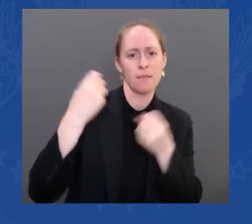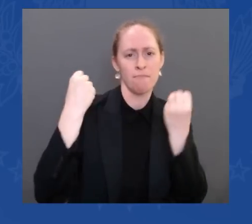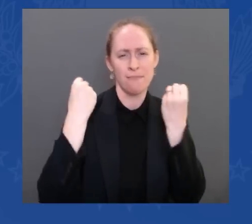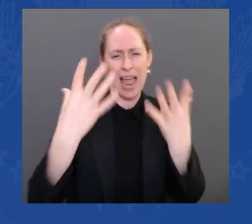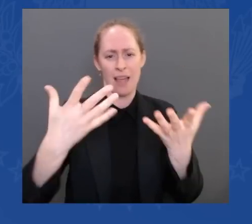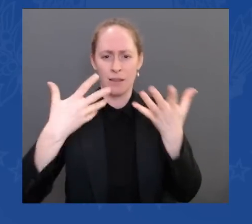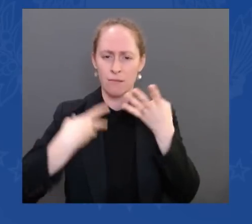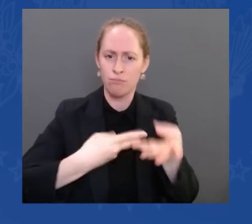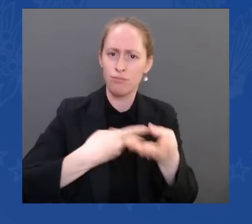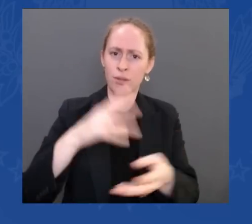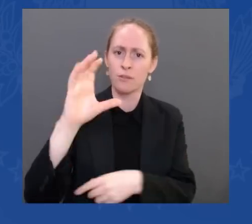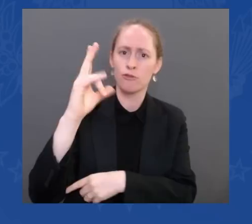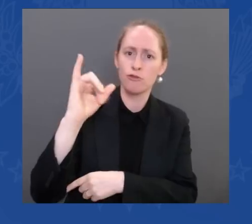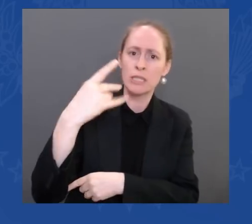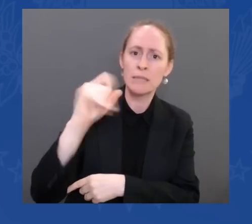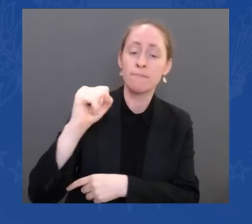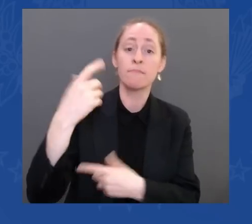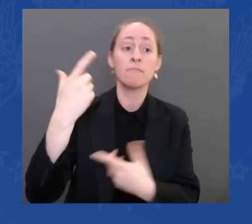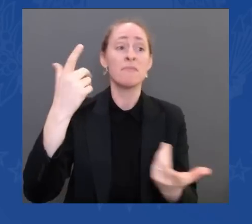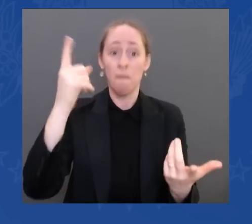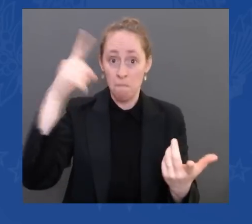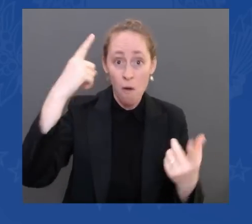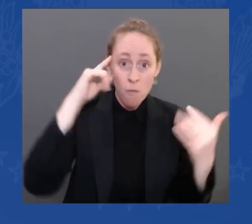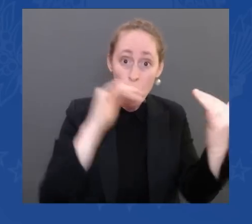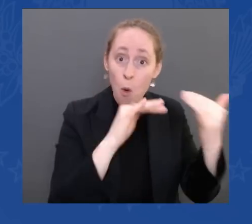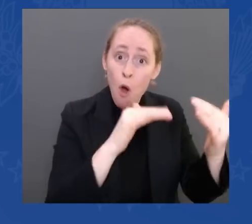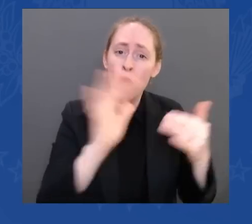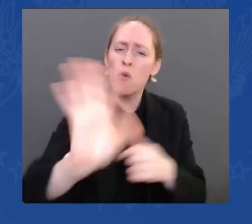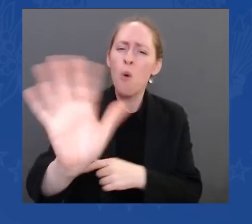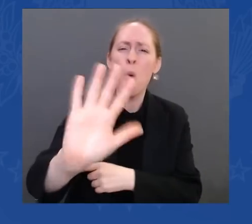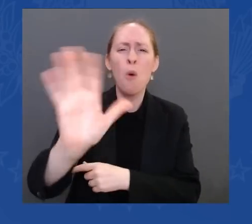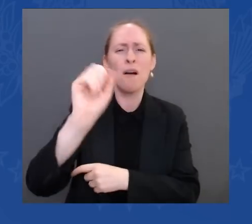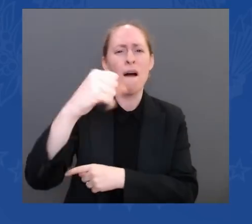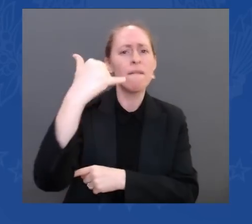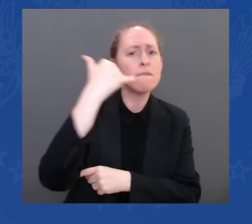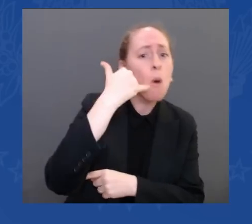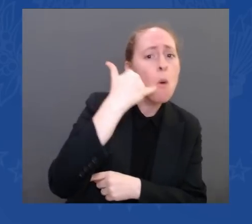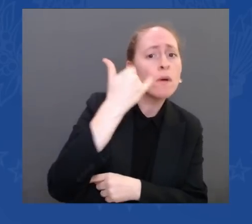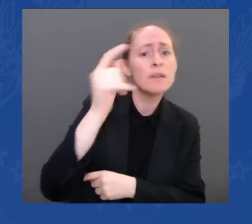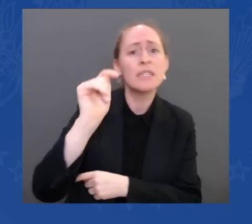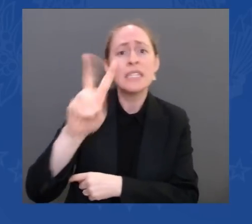And the semiconductor is critical to defense production capacity, as you -- you all know better than I do.